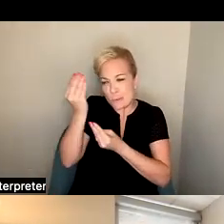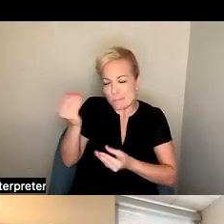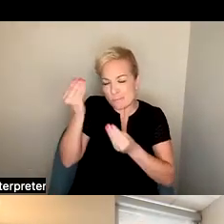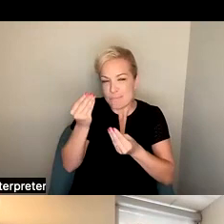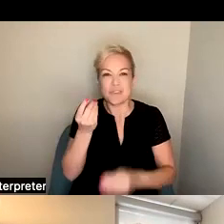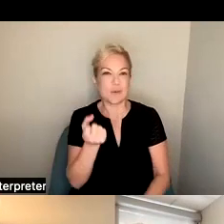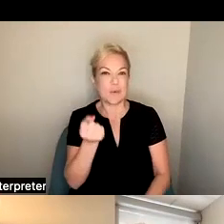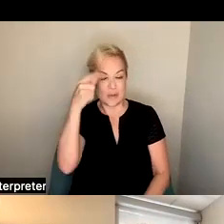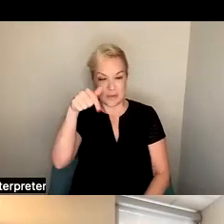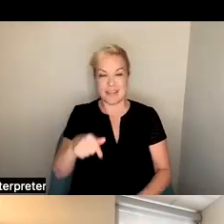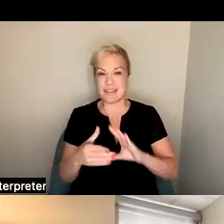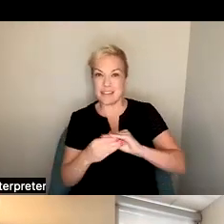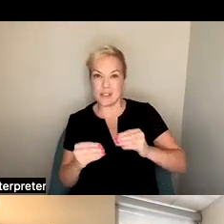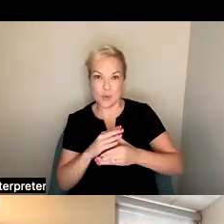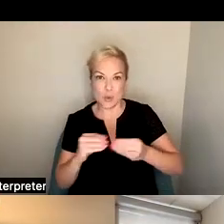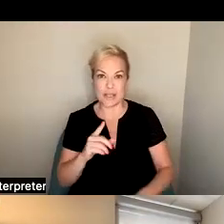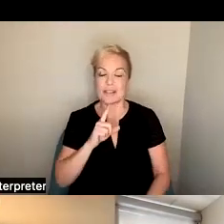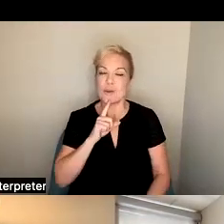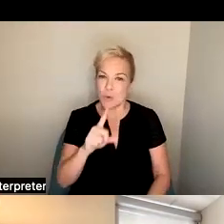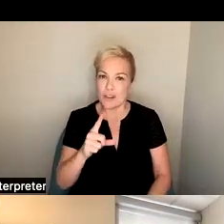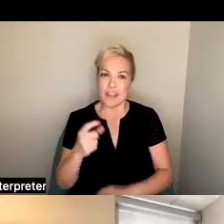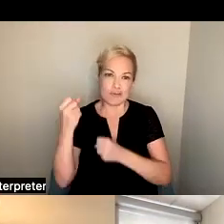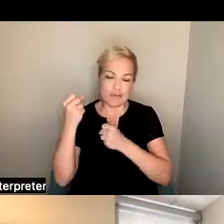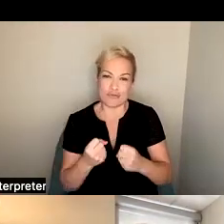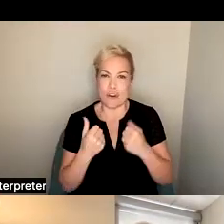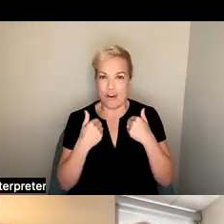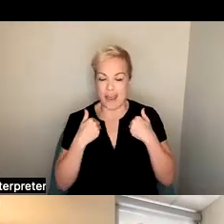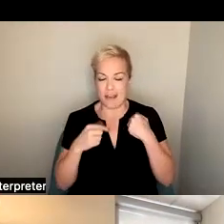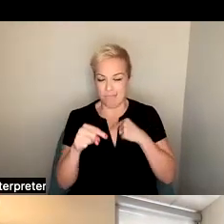to deny the epistemological underpinnings as, essentially, mere myths and folk tales.